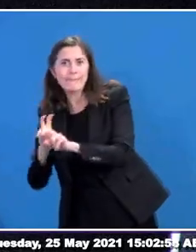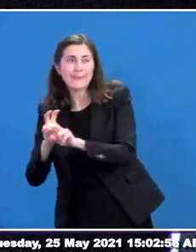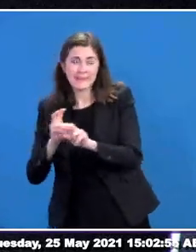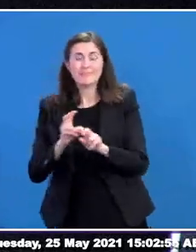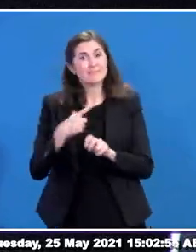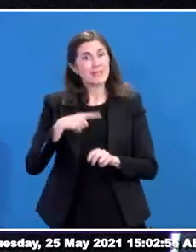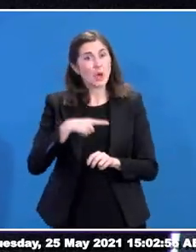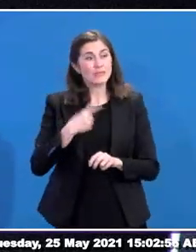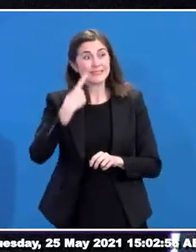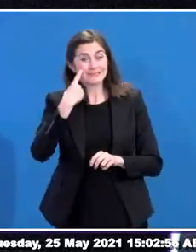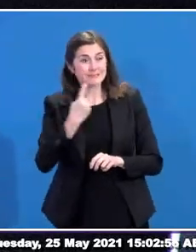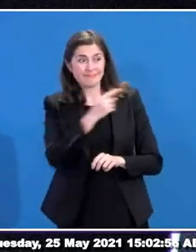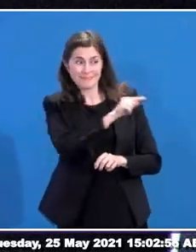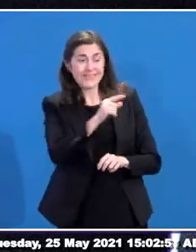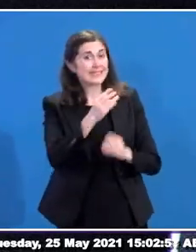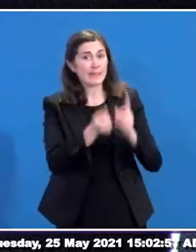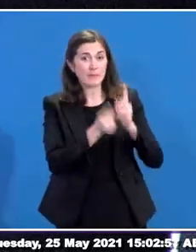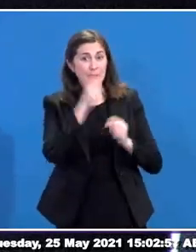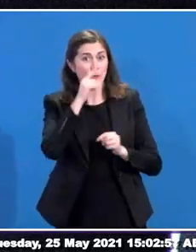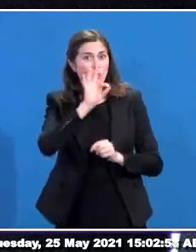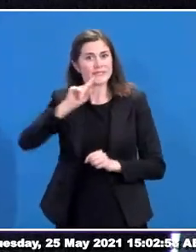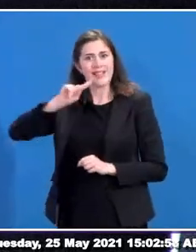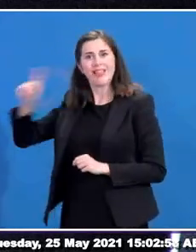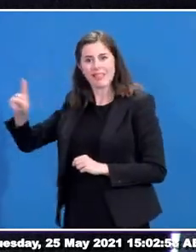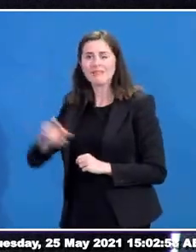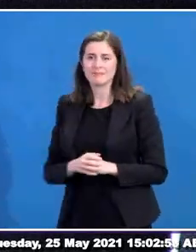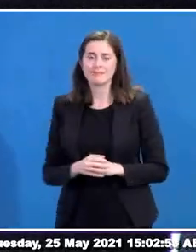So the matters you have set out on pages 20 through